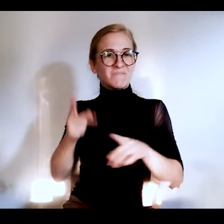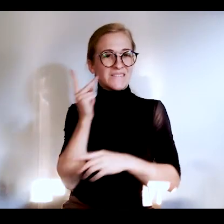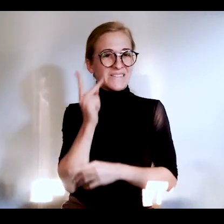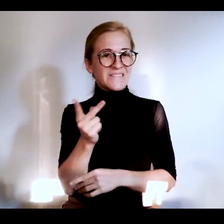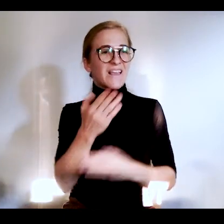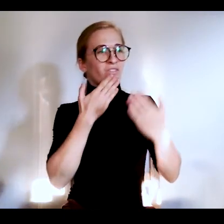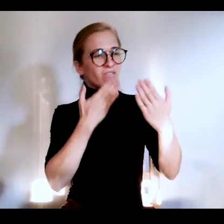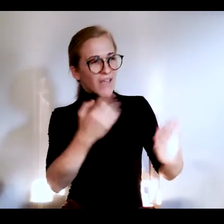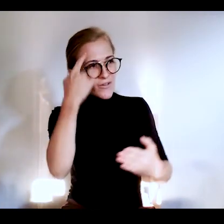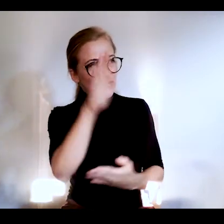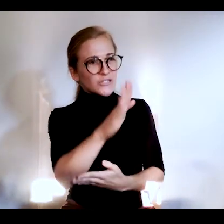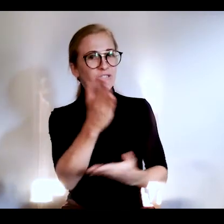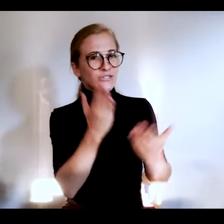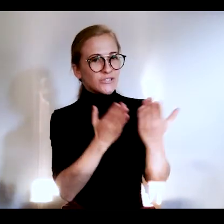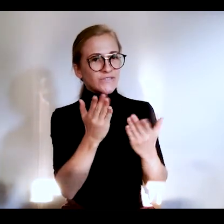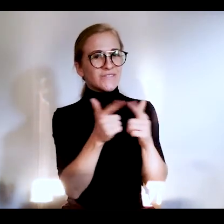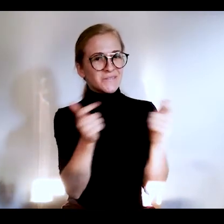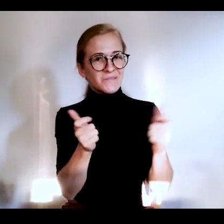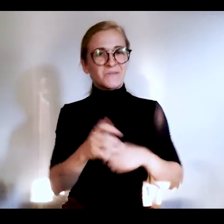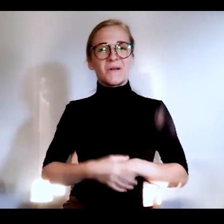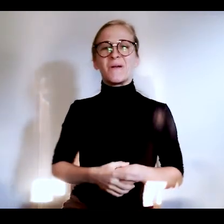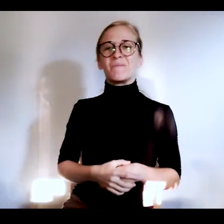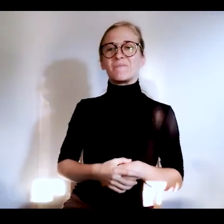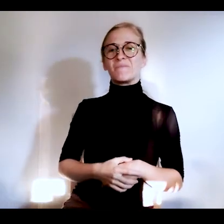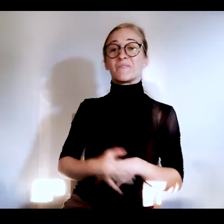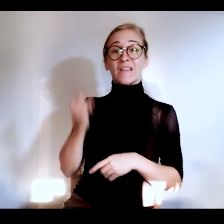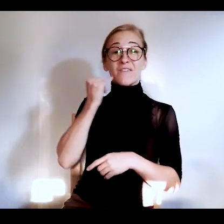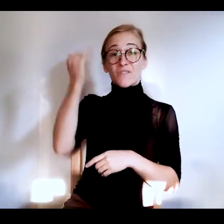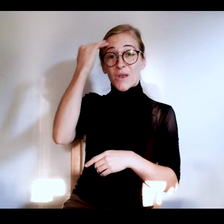Or know of someone who served in the military.